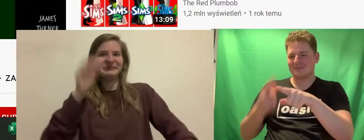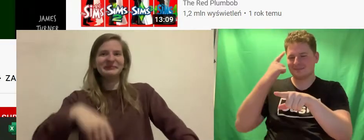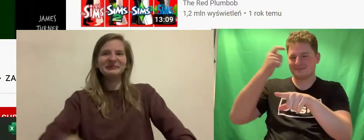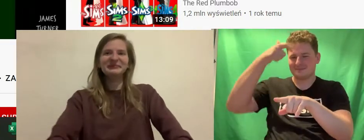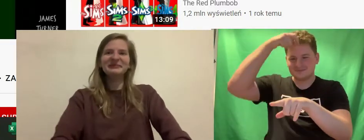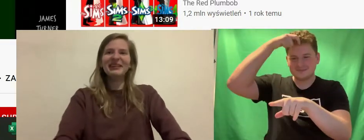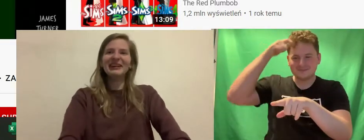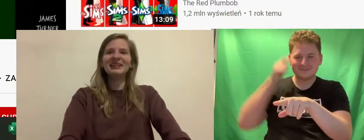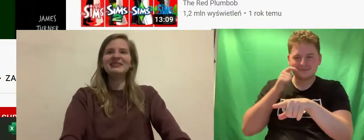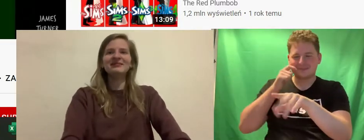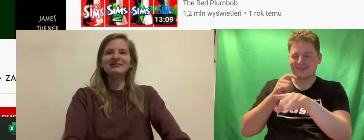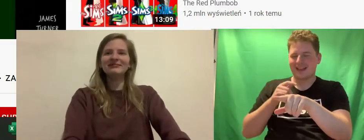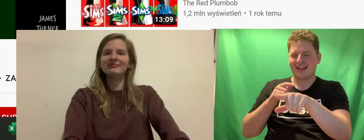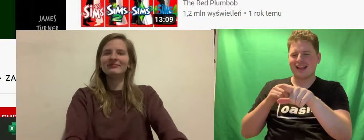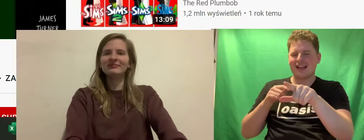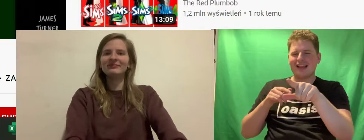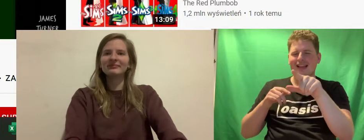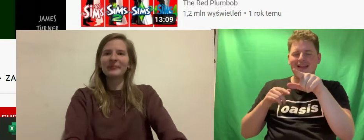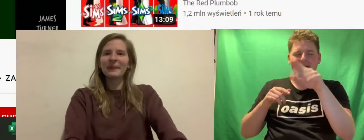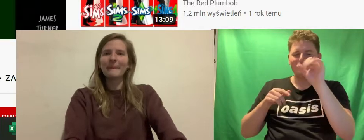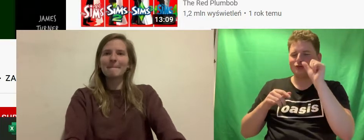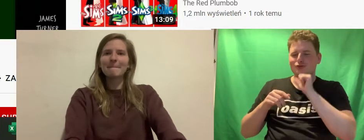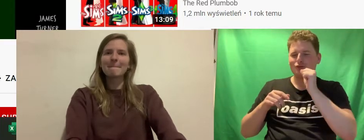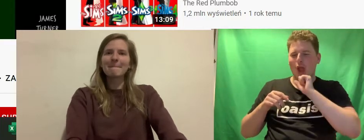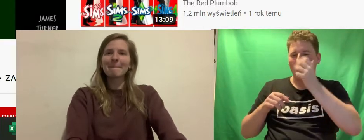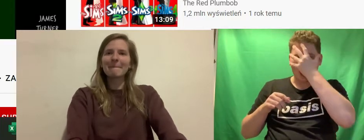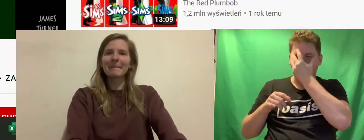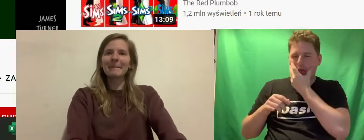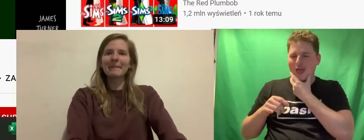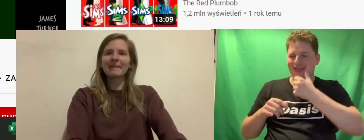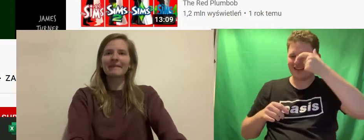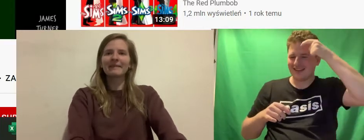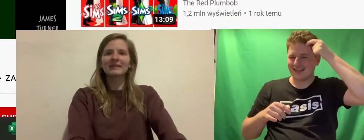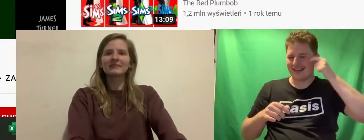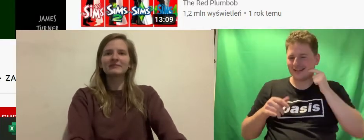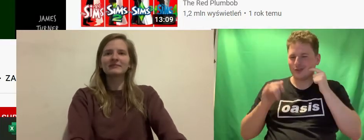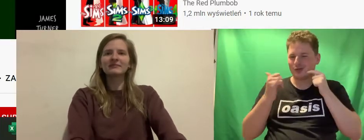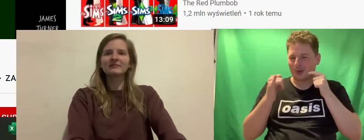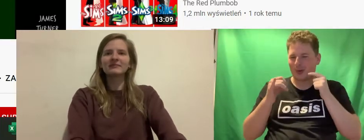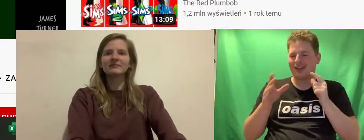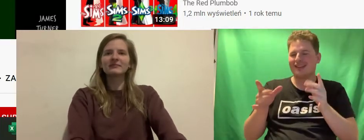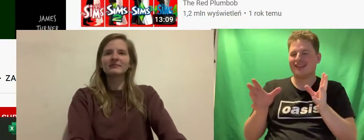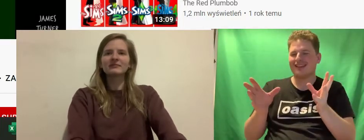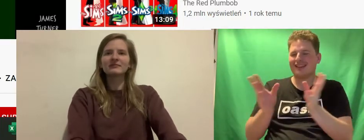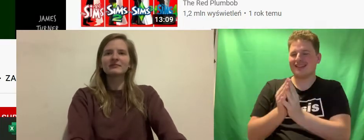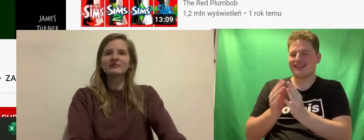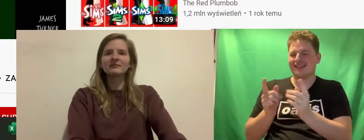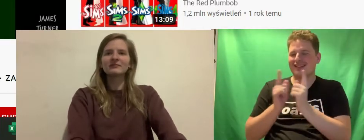A; you are talking about the appearance of a man green and yellow? is it him?